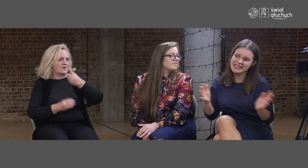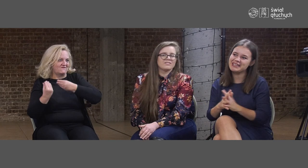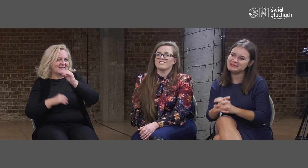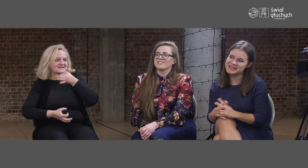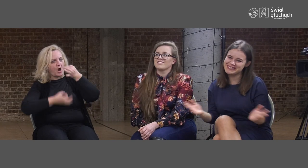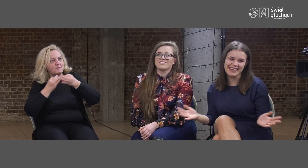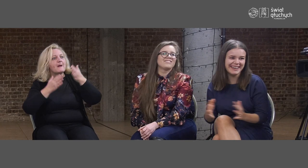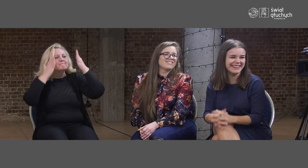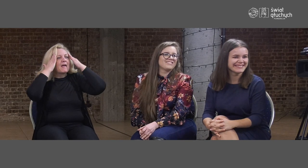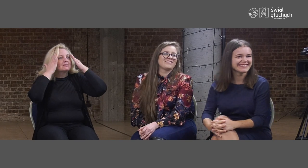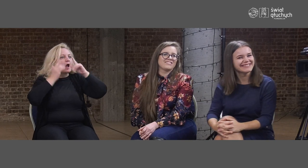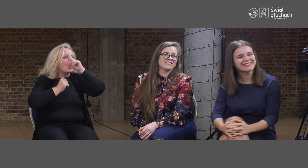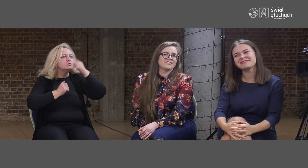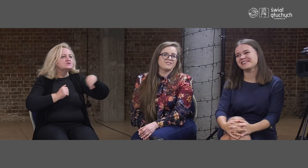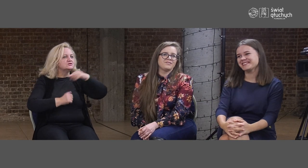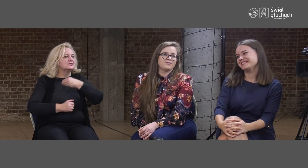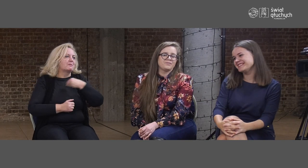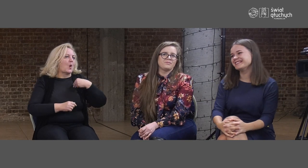The Polish mentality is coming in.